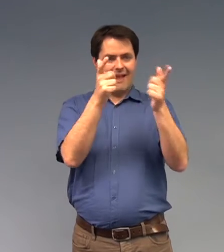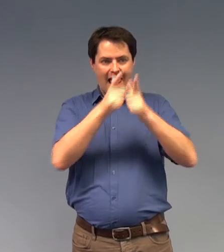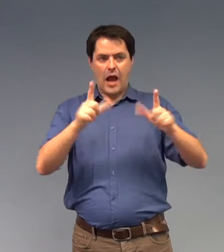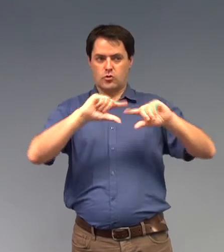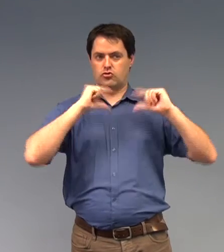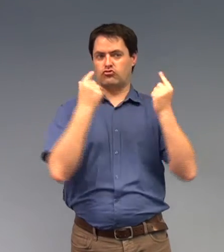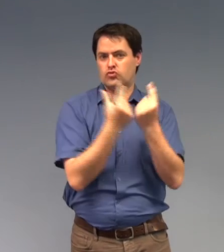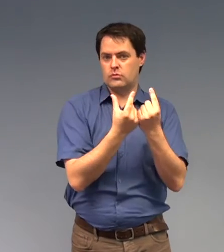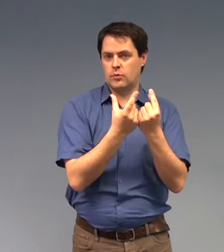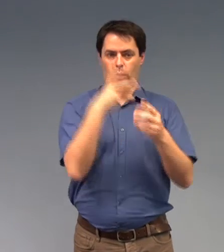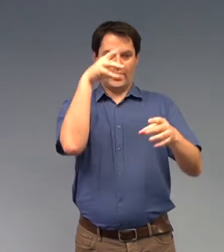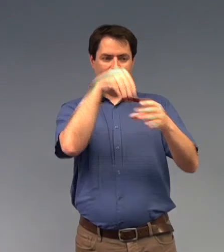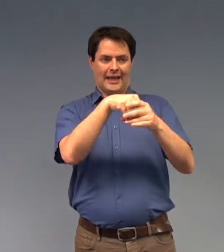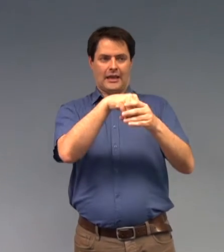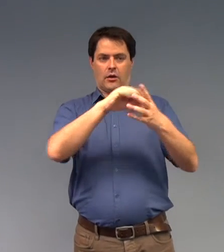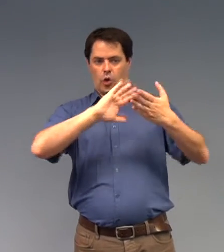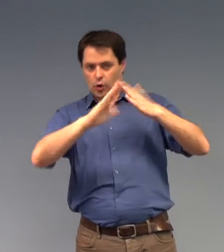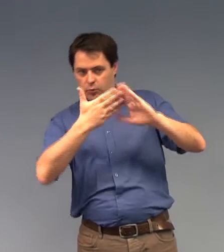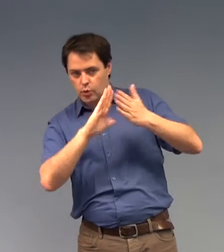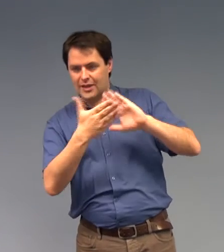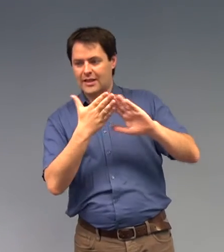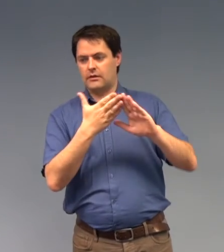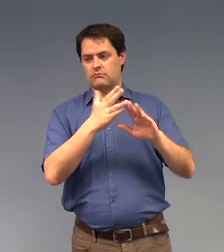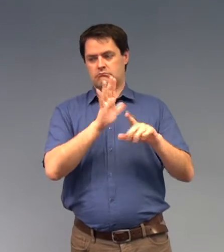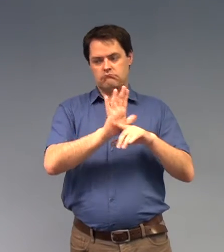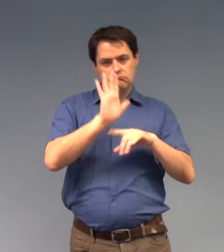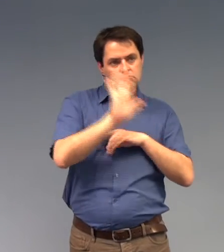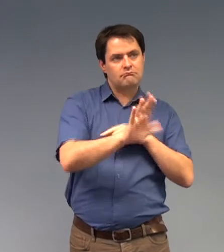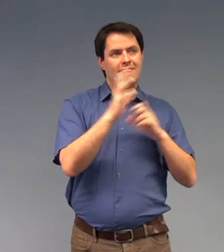We come from a language group.